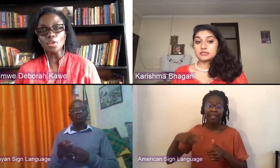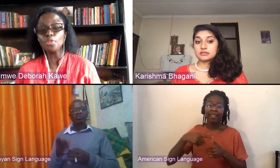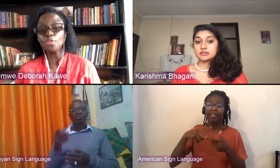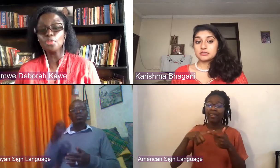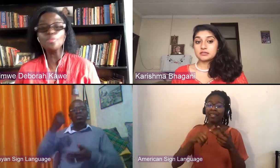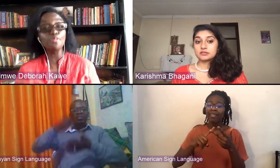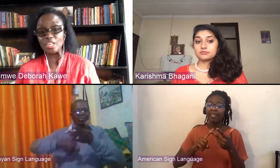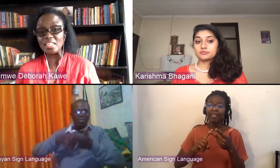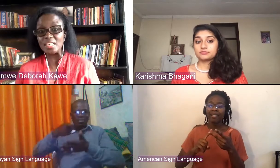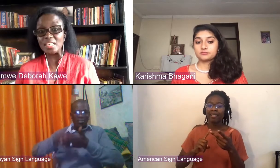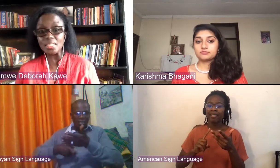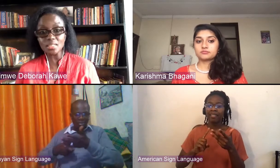through fees.